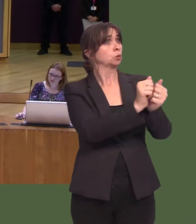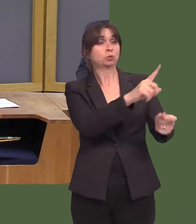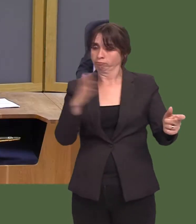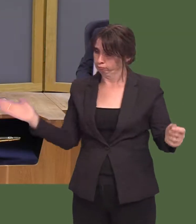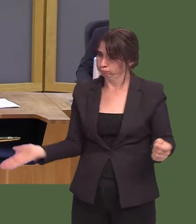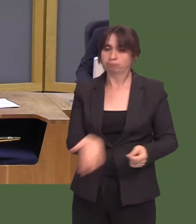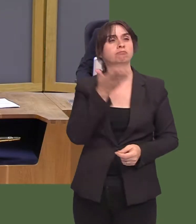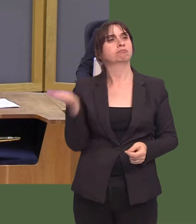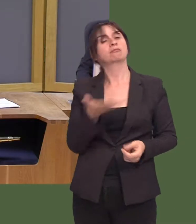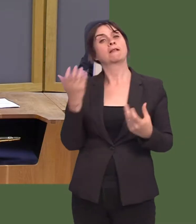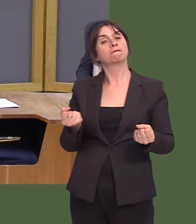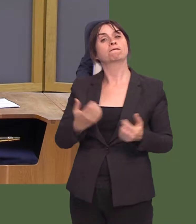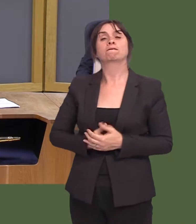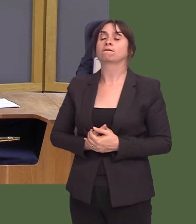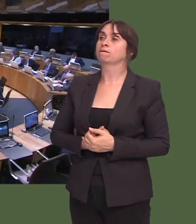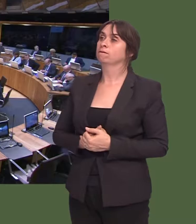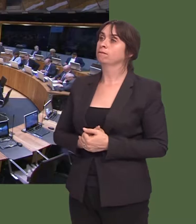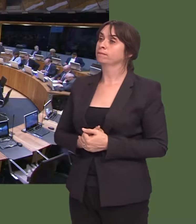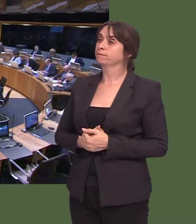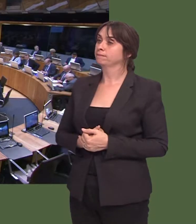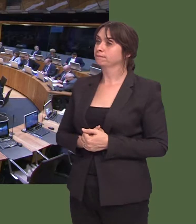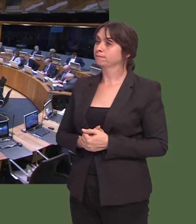Rhun ap Iorwerth: Thank you, Llywydd.